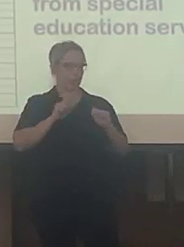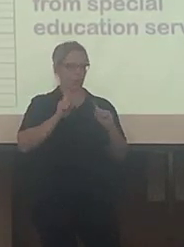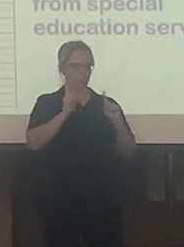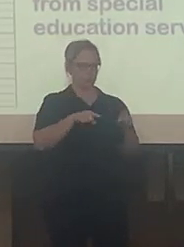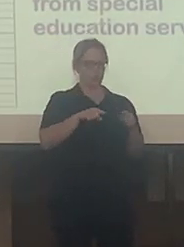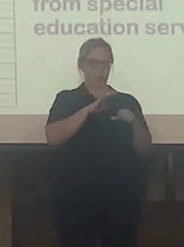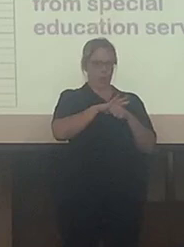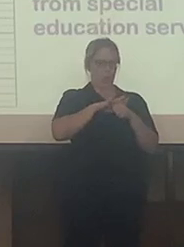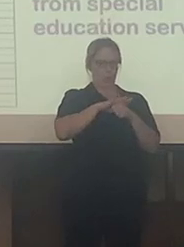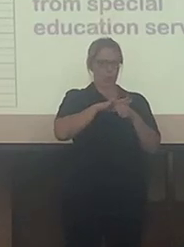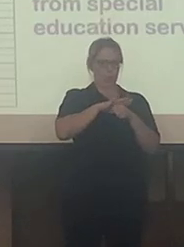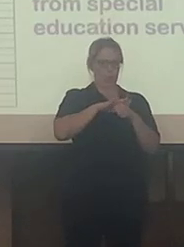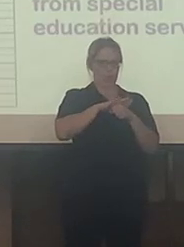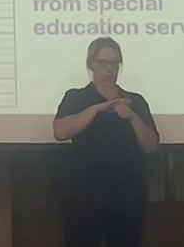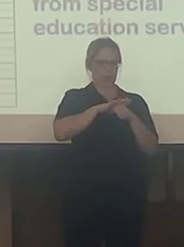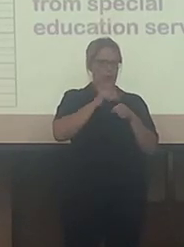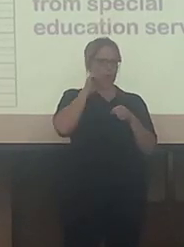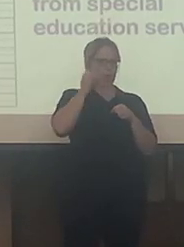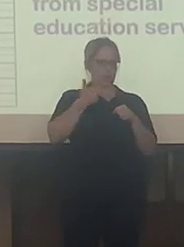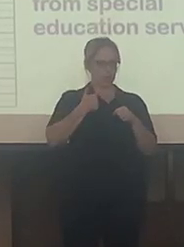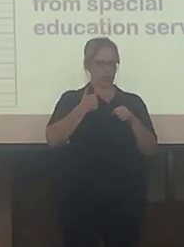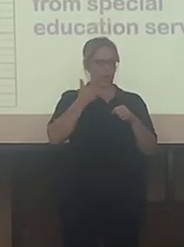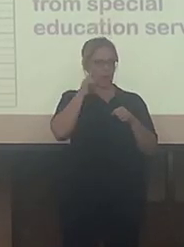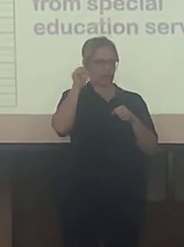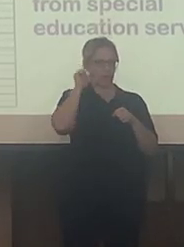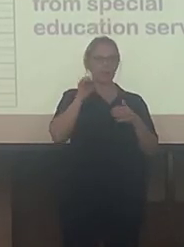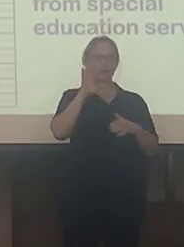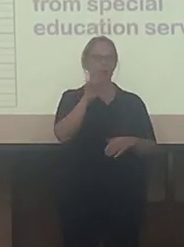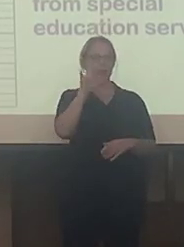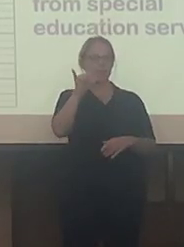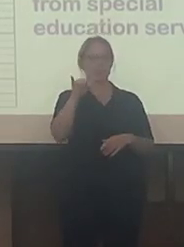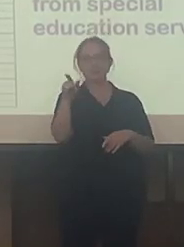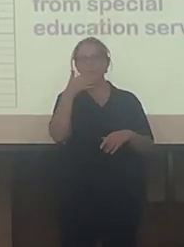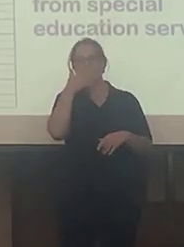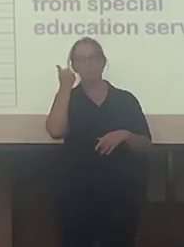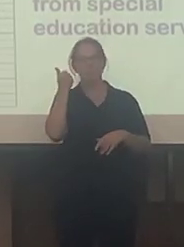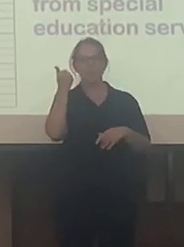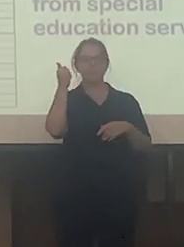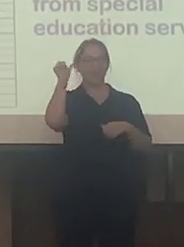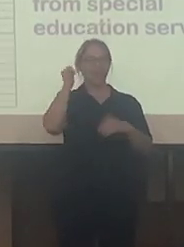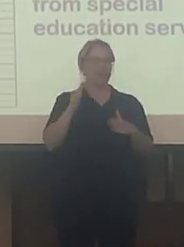or cali for her to figure out the functional piece like the best audiologist in the state and now